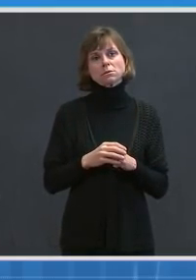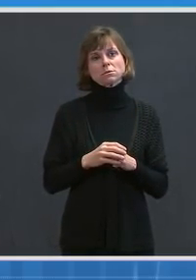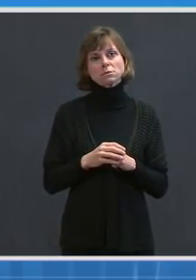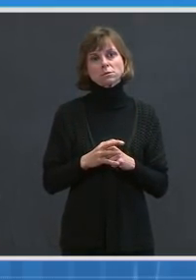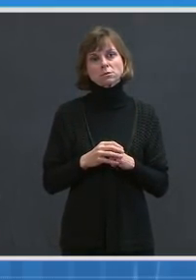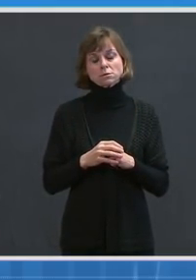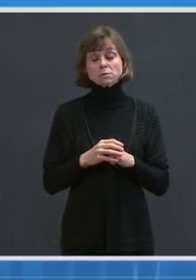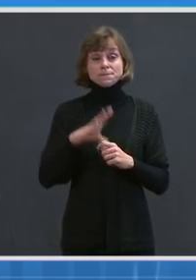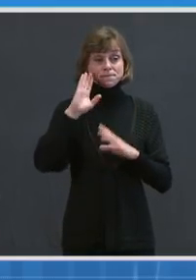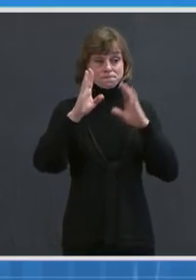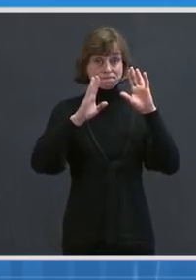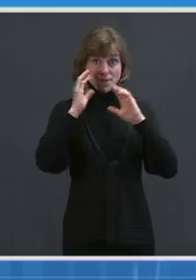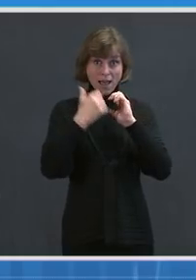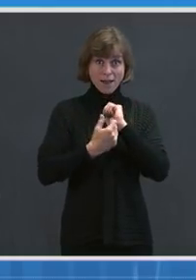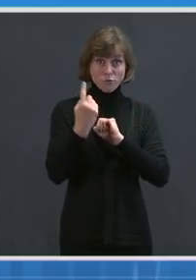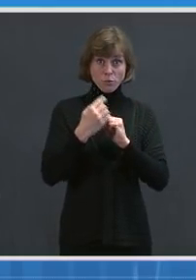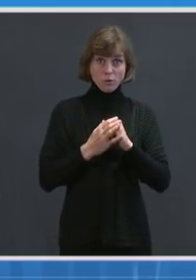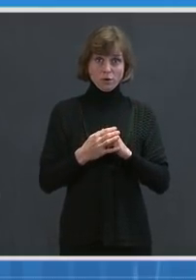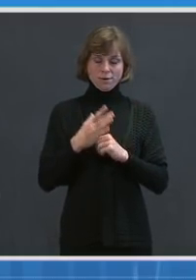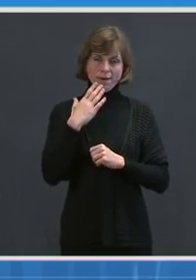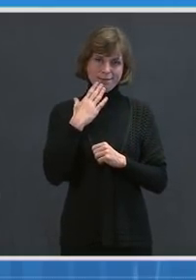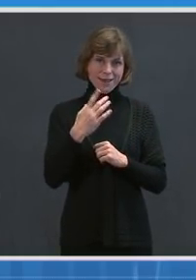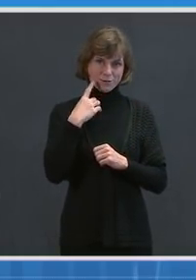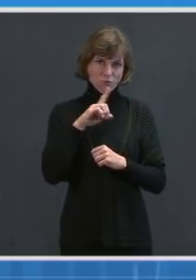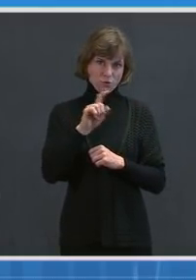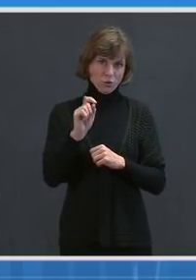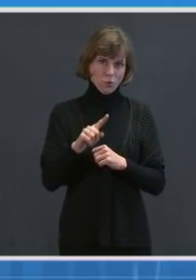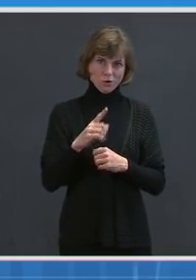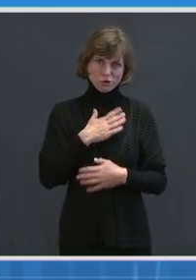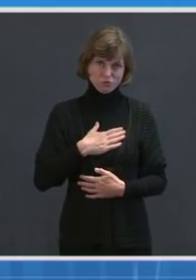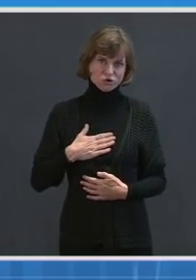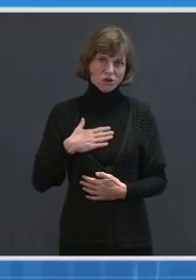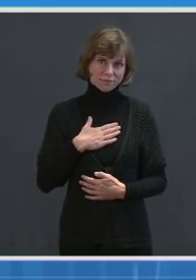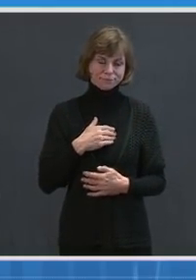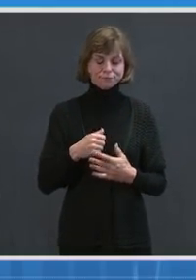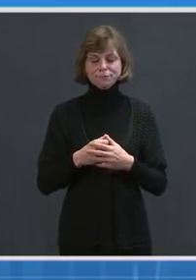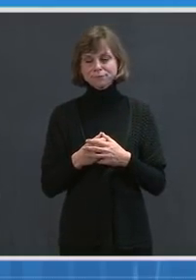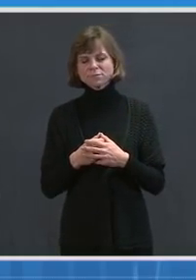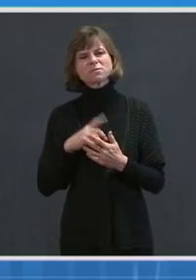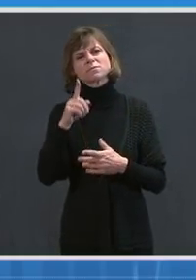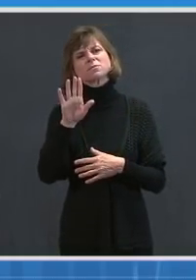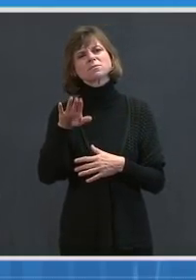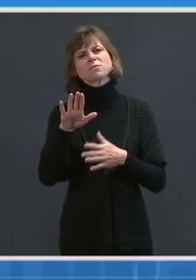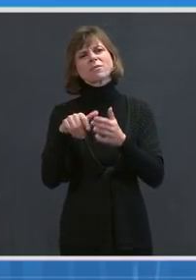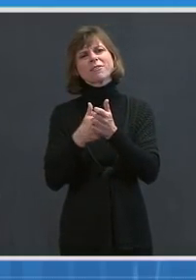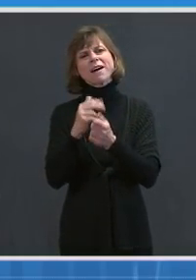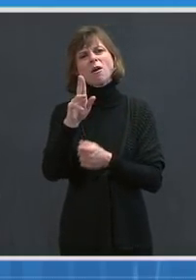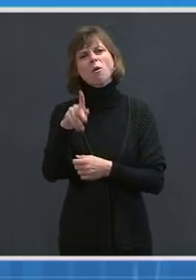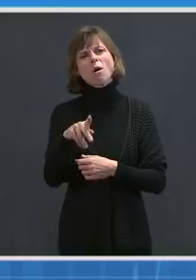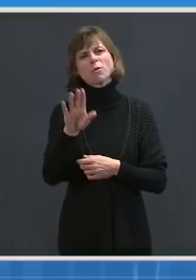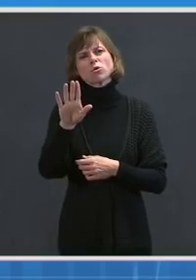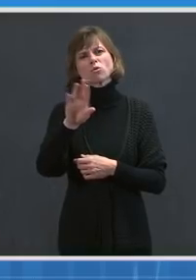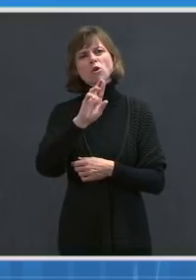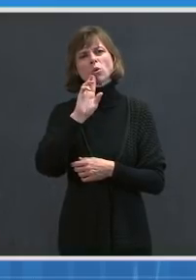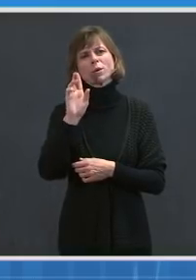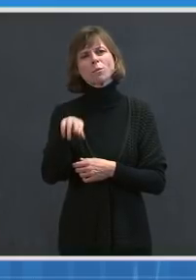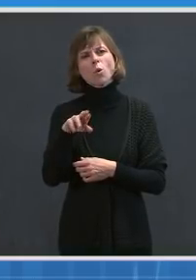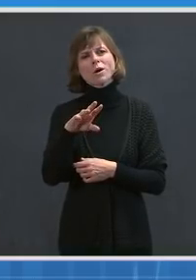The Press: Hi, everyone. Thank you for the question. Really appreciate it. I want to follow up with you on the report that you all referenced today: